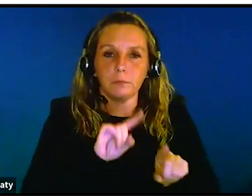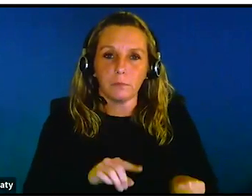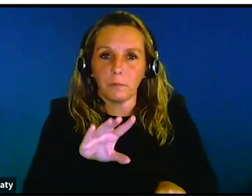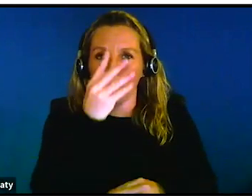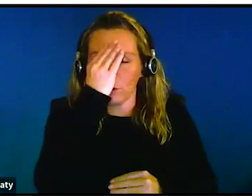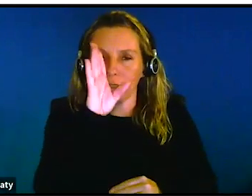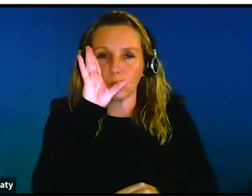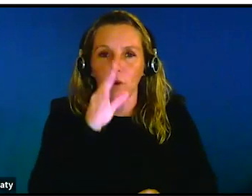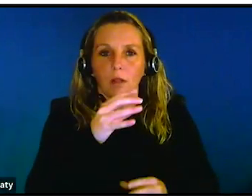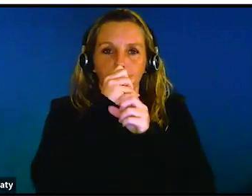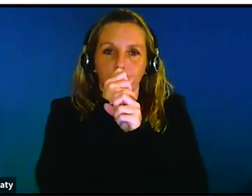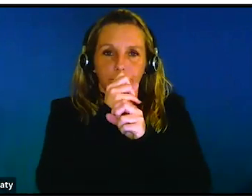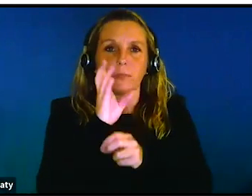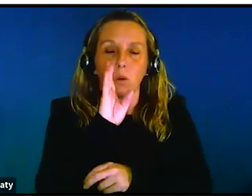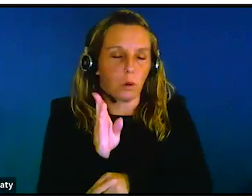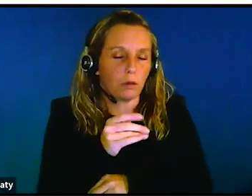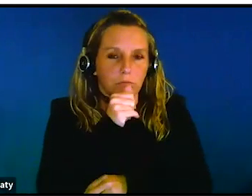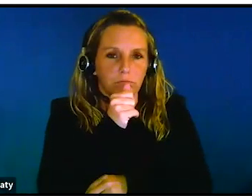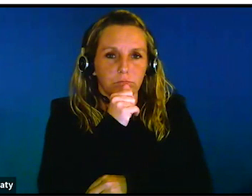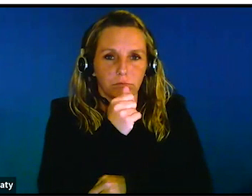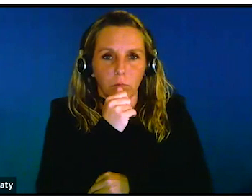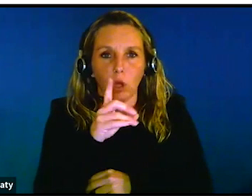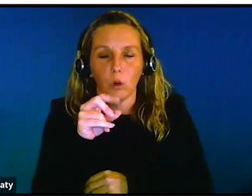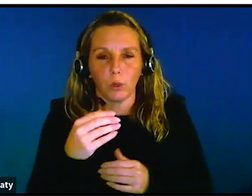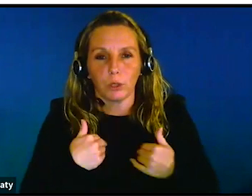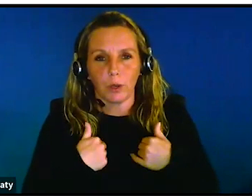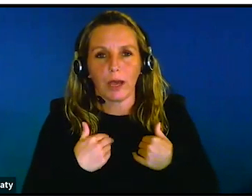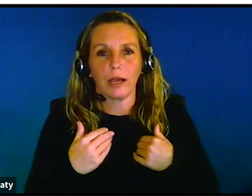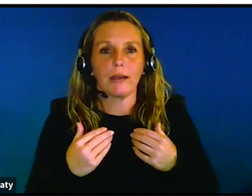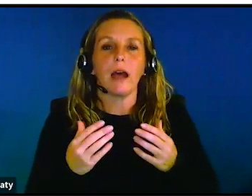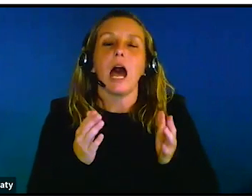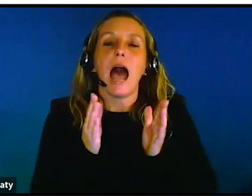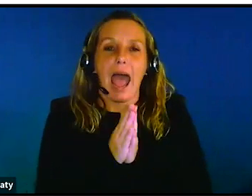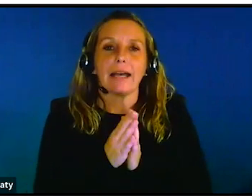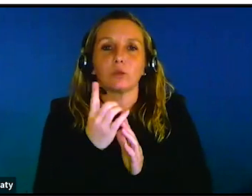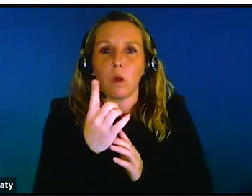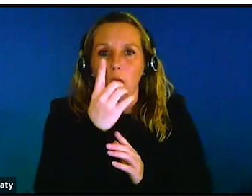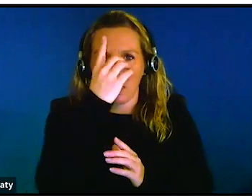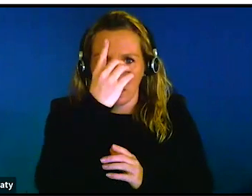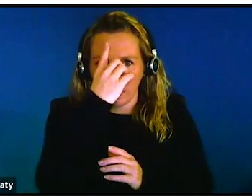We will ask you to give one thought for opportunity. So please don't give us five thoughts at once